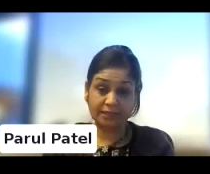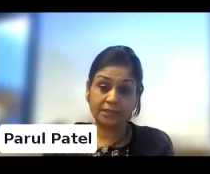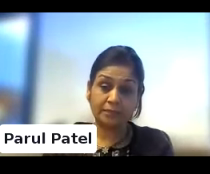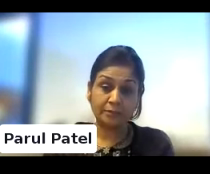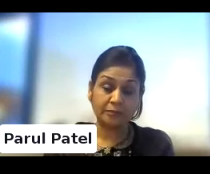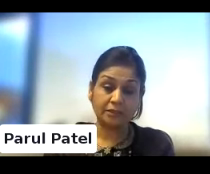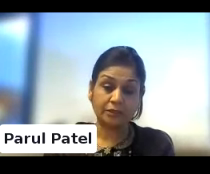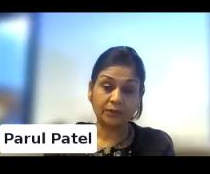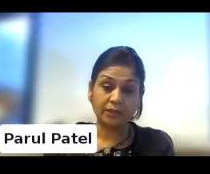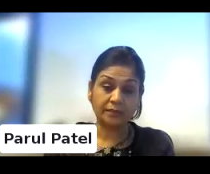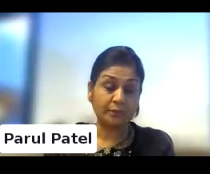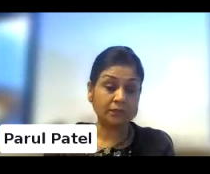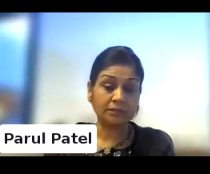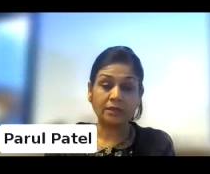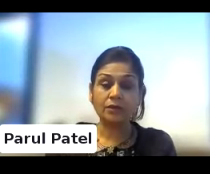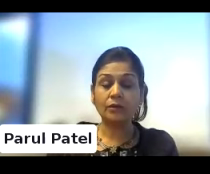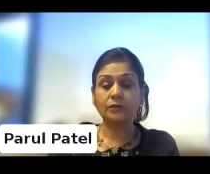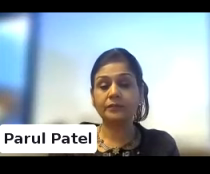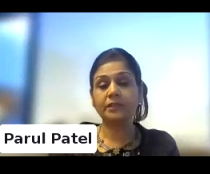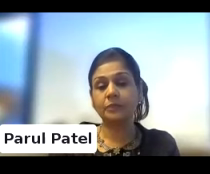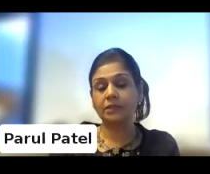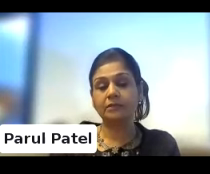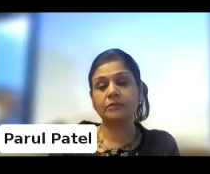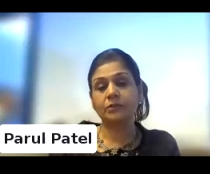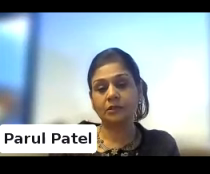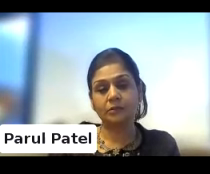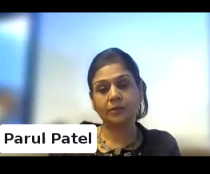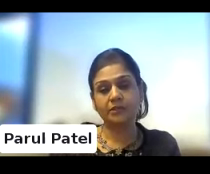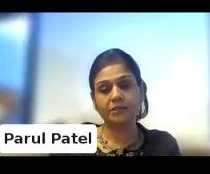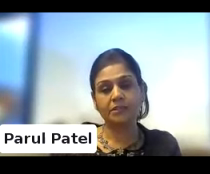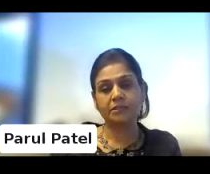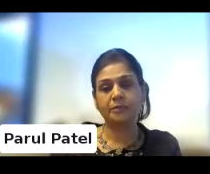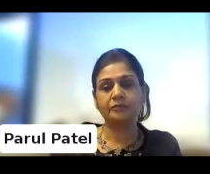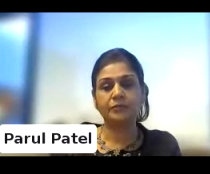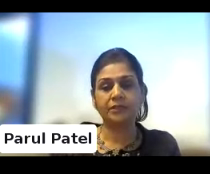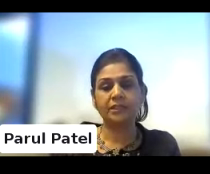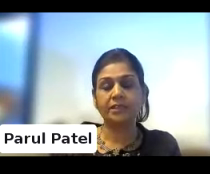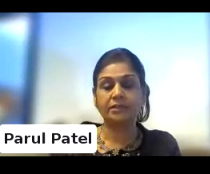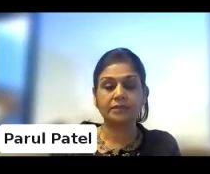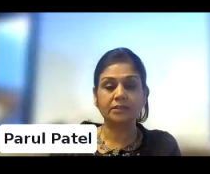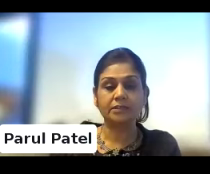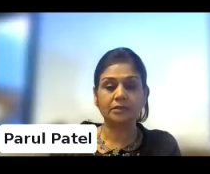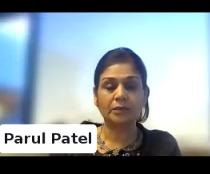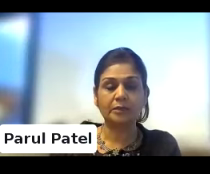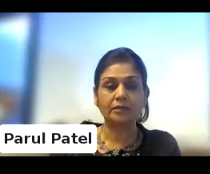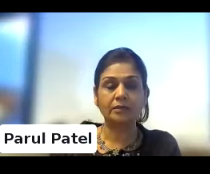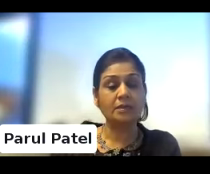please type them in the Q&A box. Hopefully we'll get through all your questions before the end of this webinar.